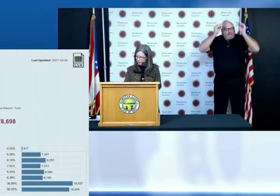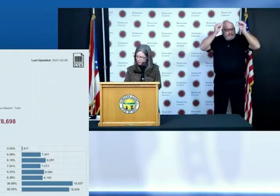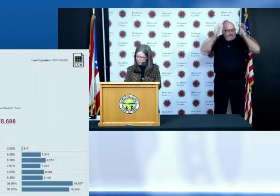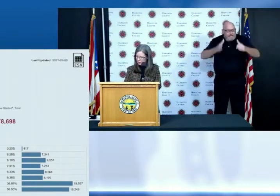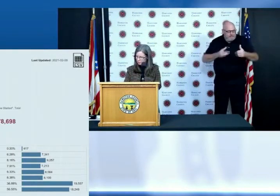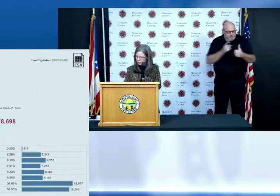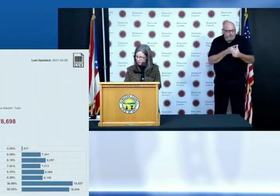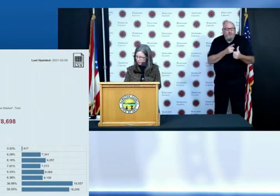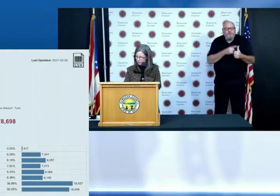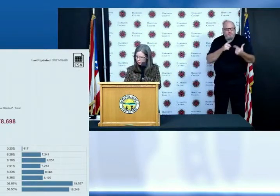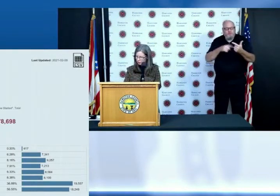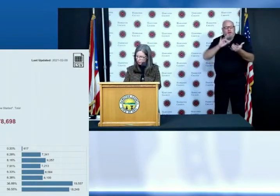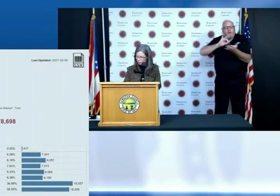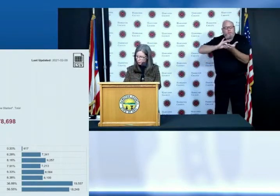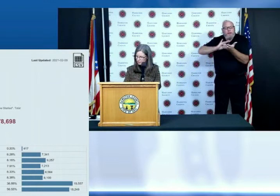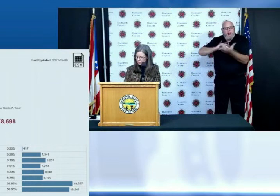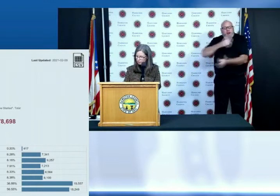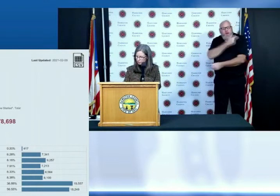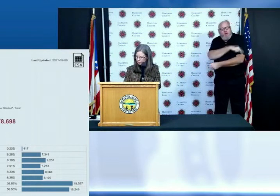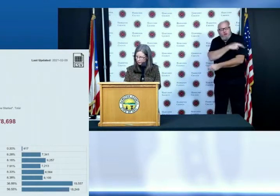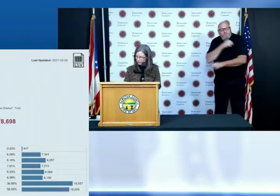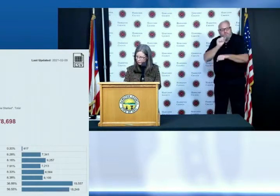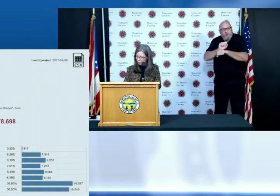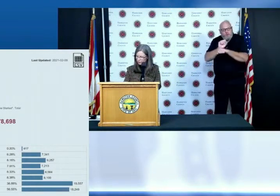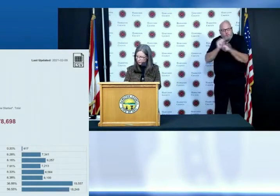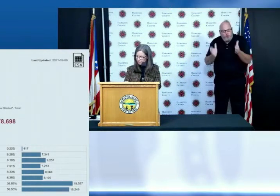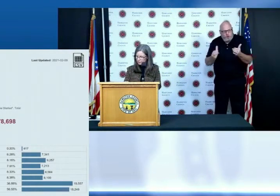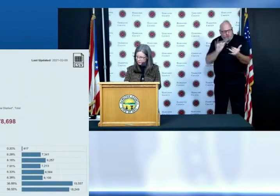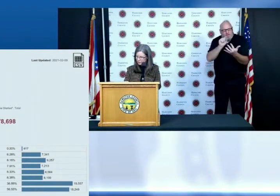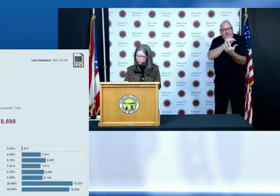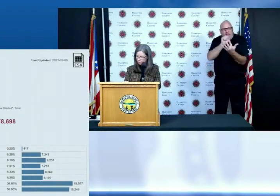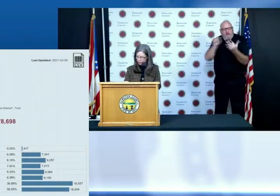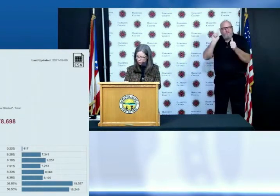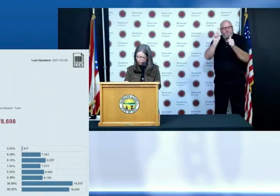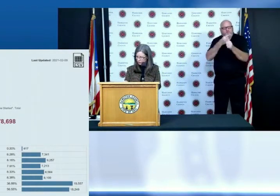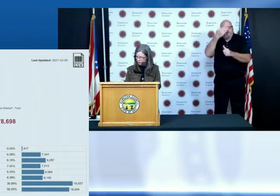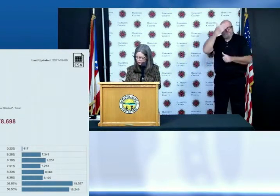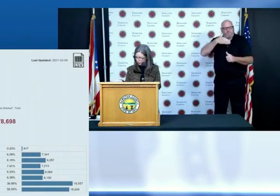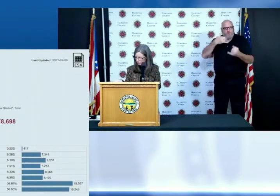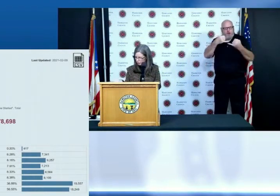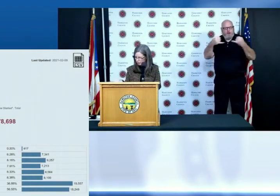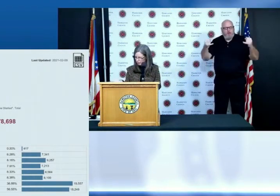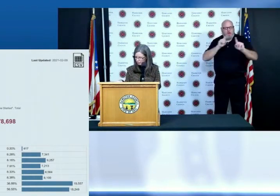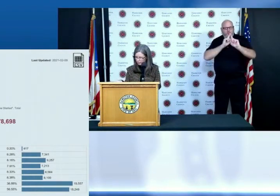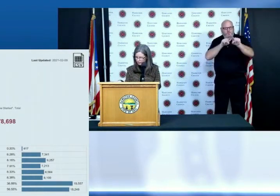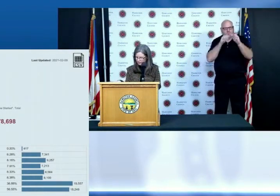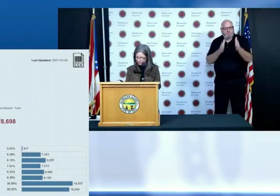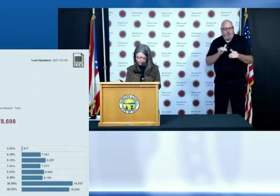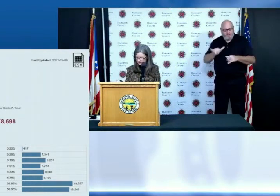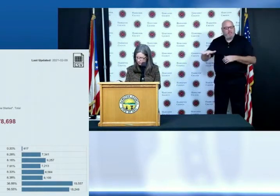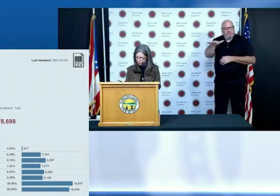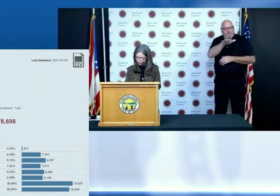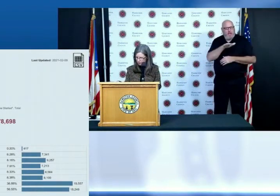and see how many of particularly the very senior people in our community are being vaccinated so